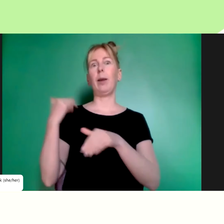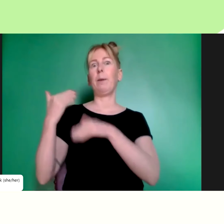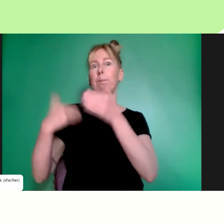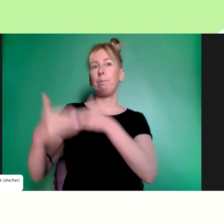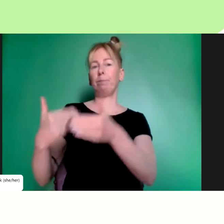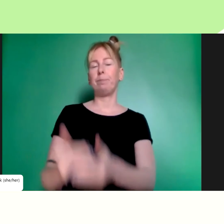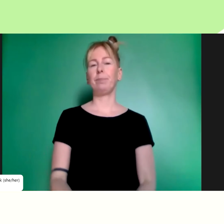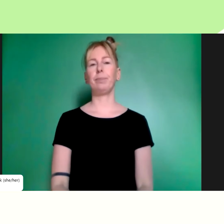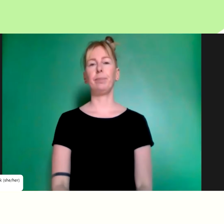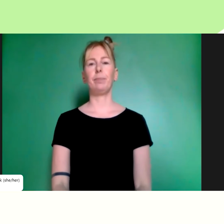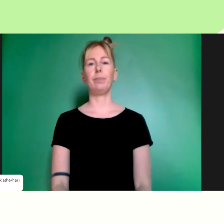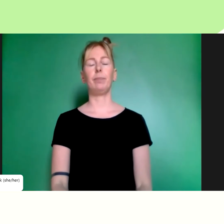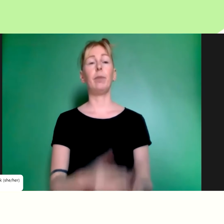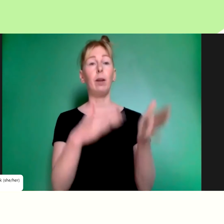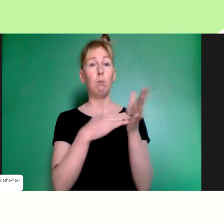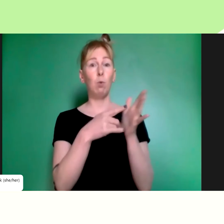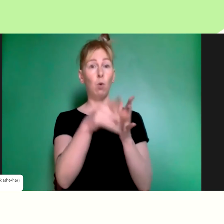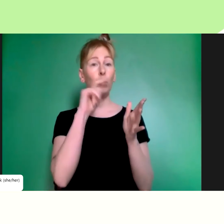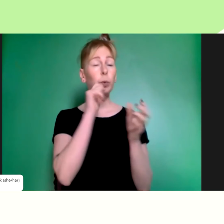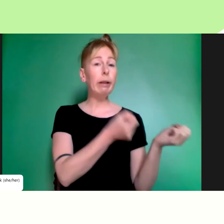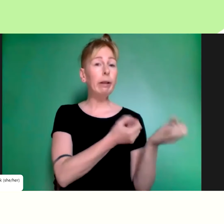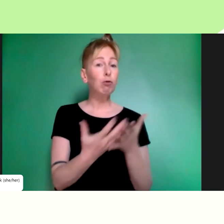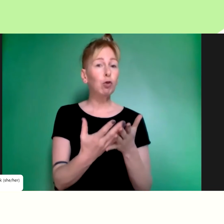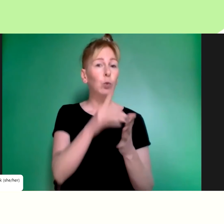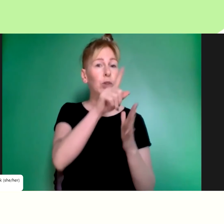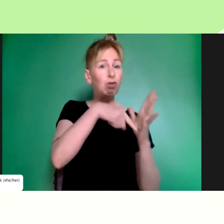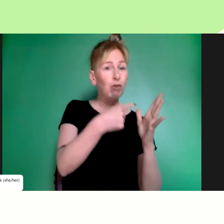Morgan will introduce Jack and Khanyisile shortly, and for more information